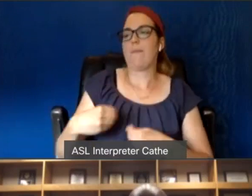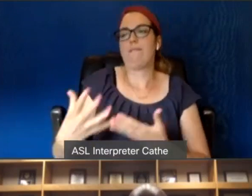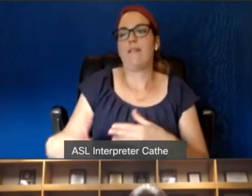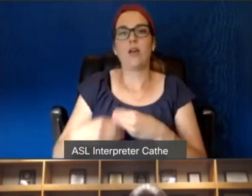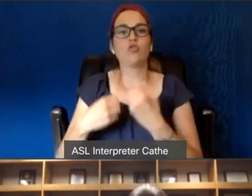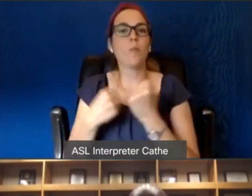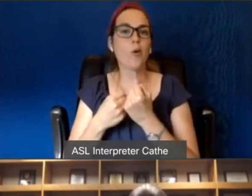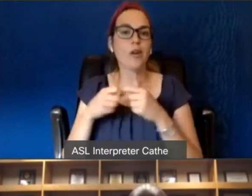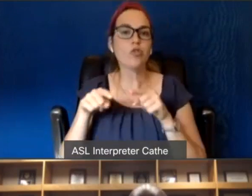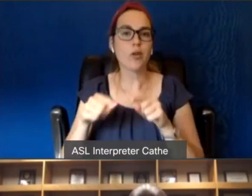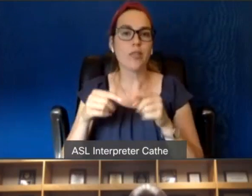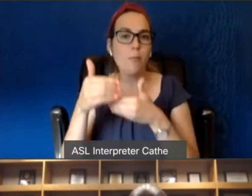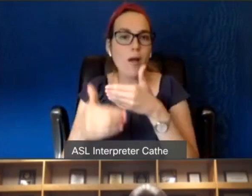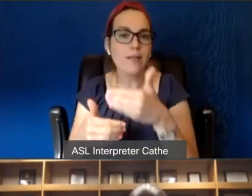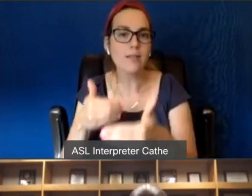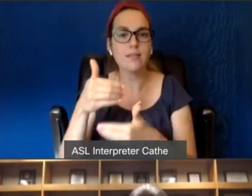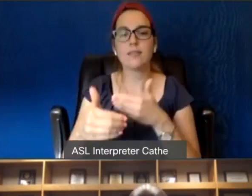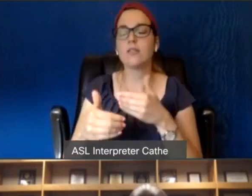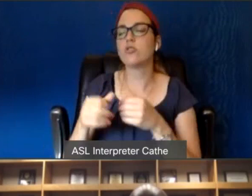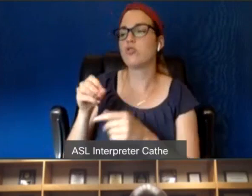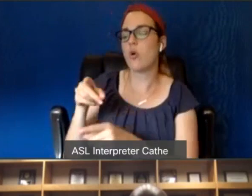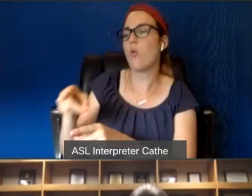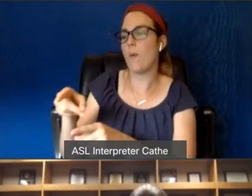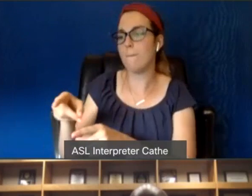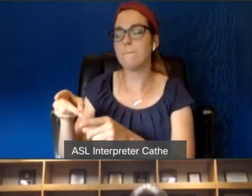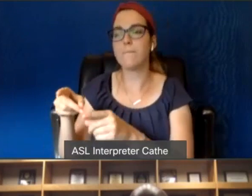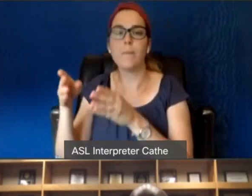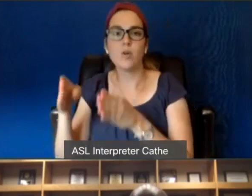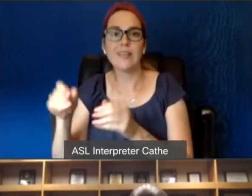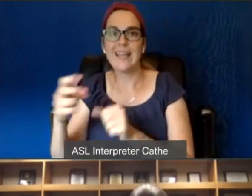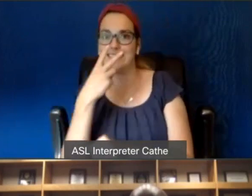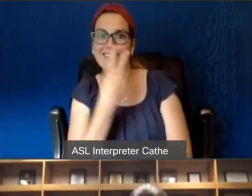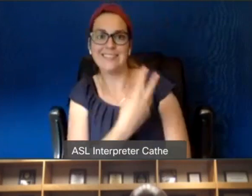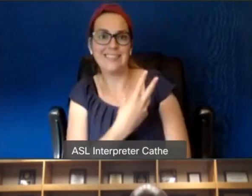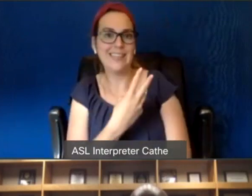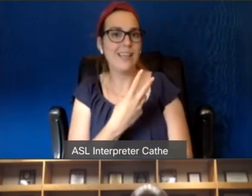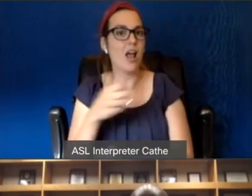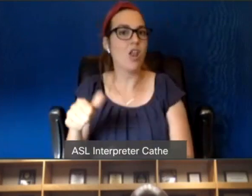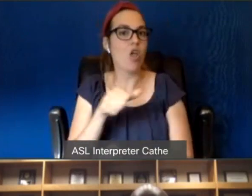so that they see firsthand somebody that has gone through the process and has done it successfully